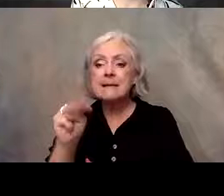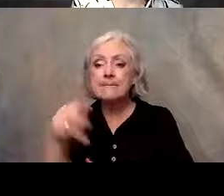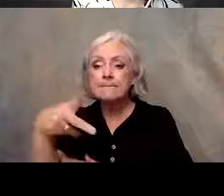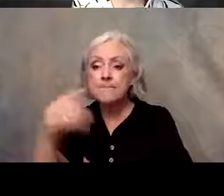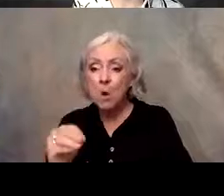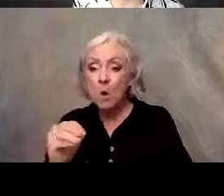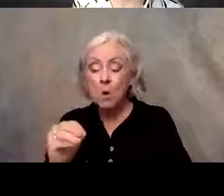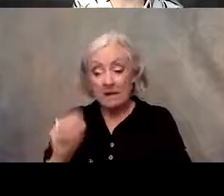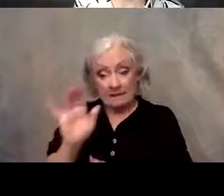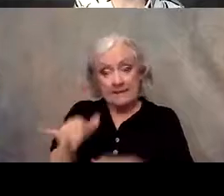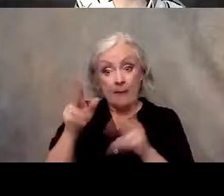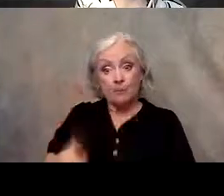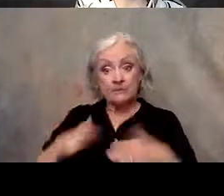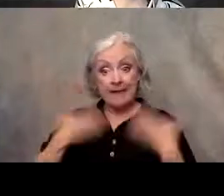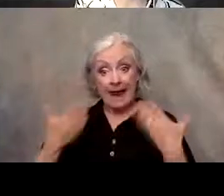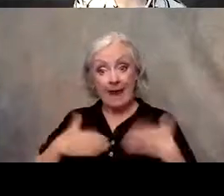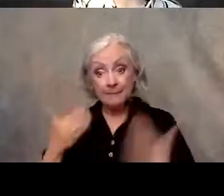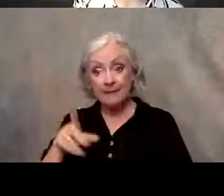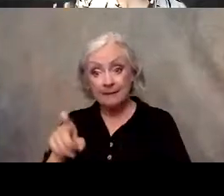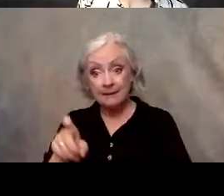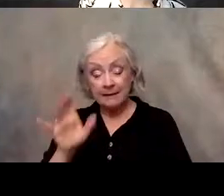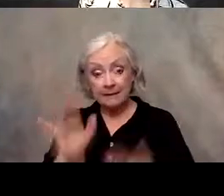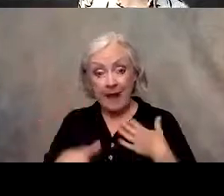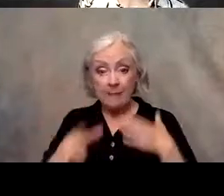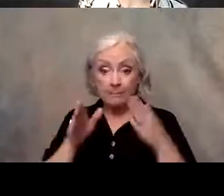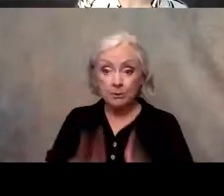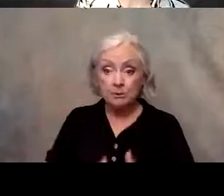Who is doing the voiceover? Is the person tired, excited, nervous?